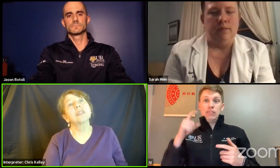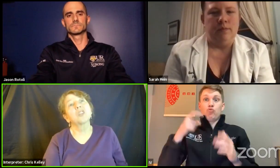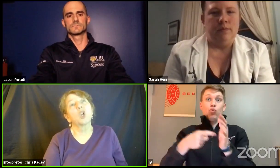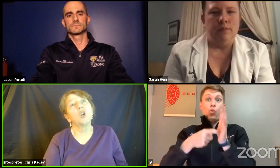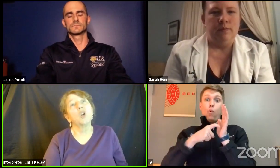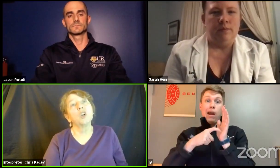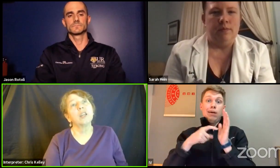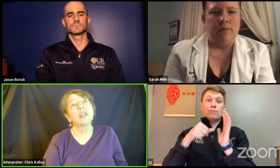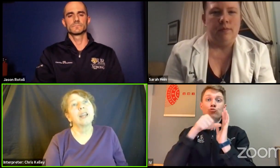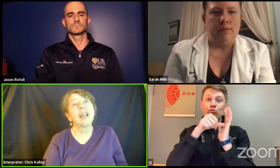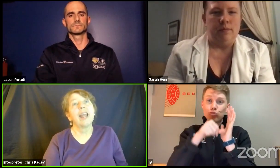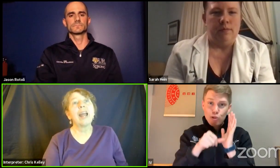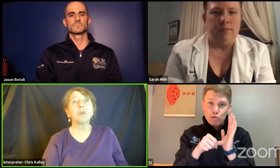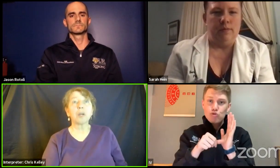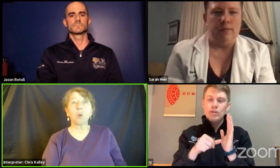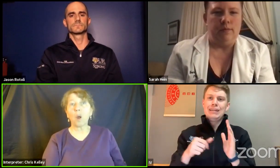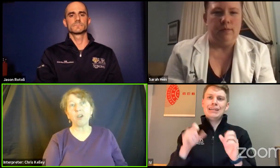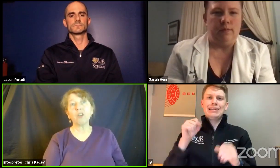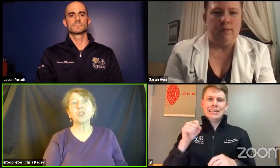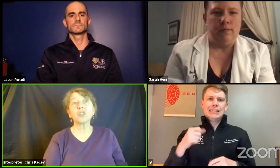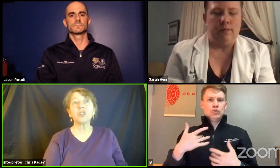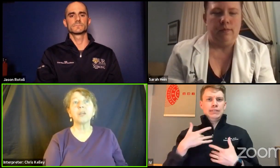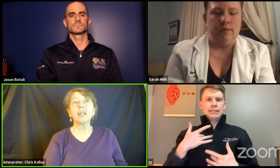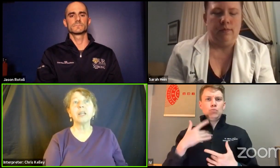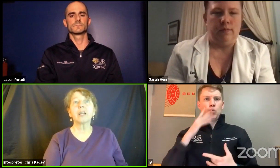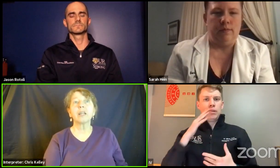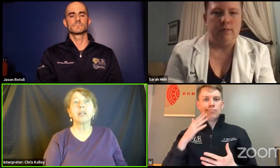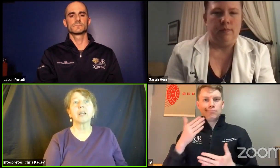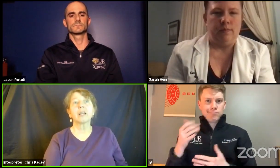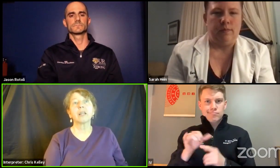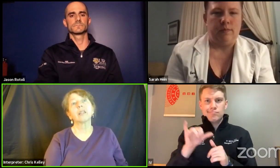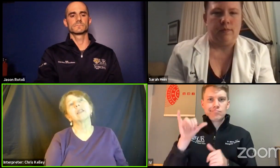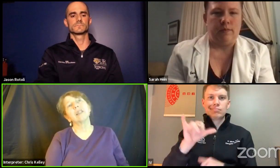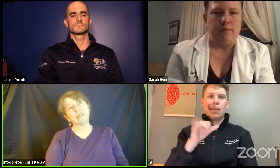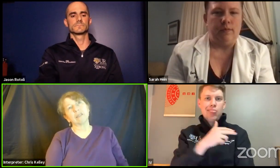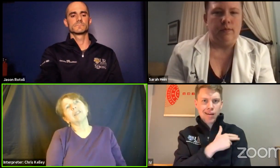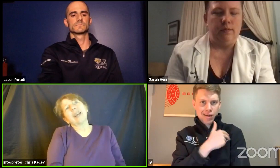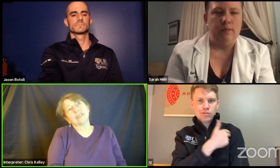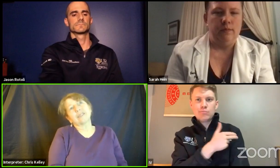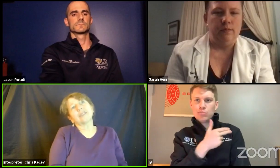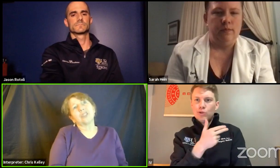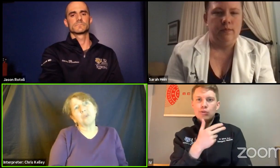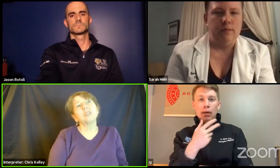Are you safe enough to be going home? Or maybe is it safer for you to stay with us as an